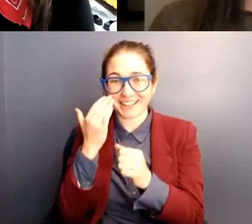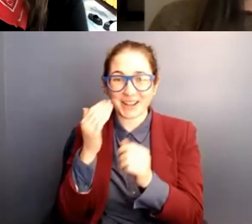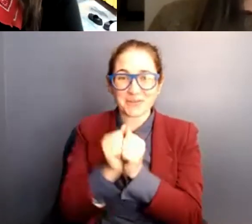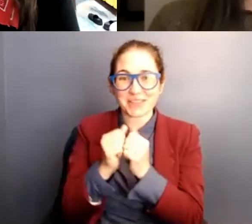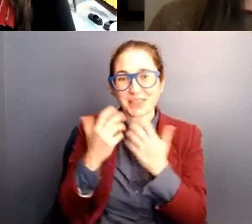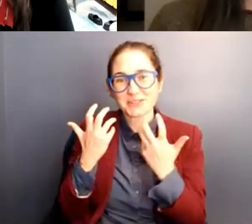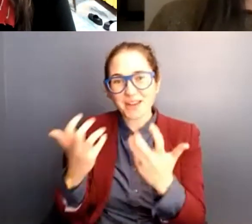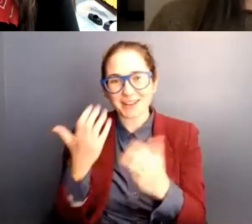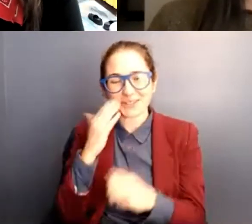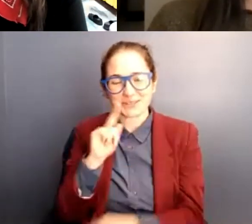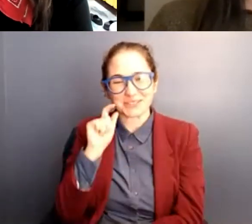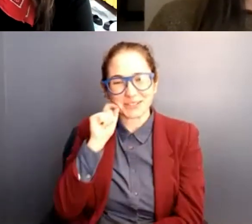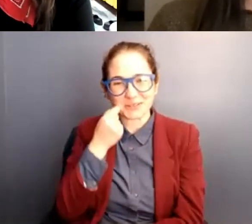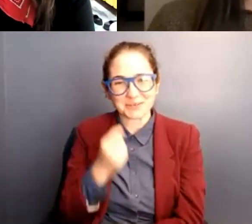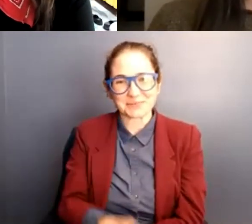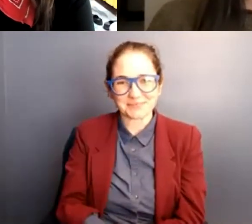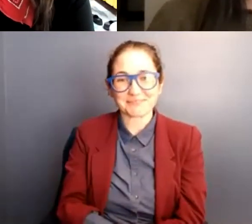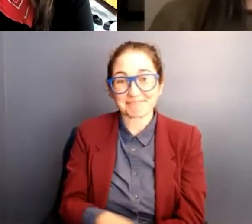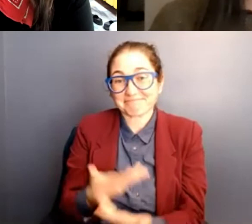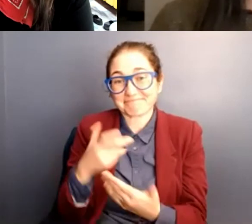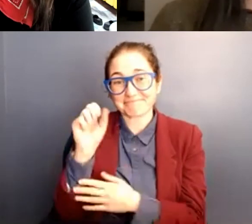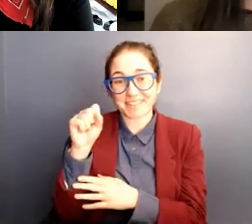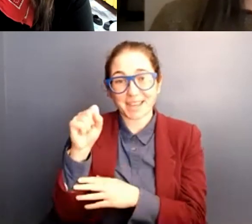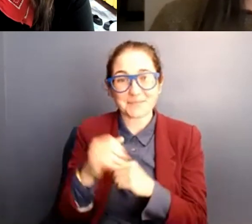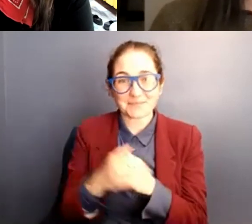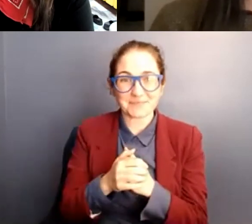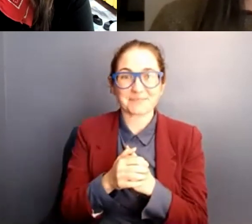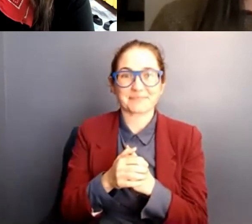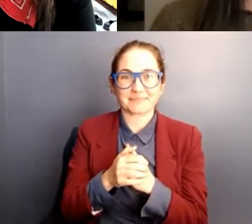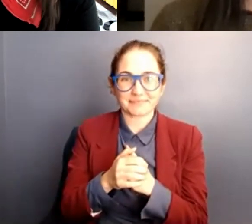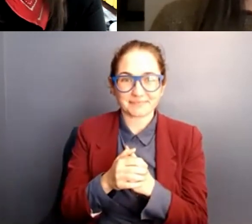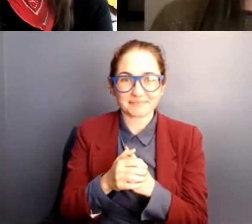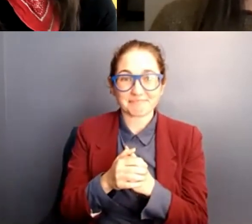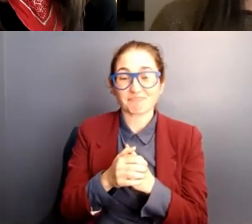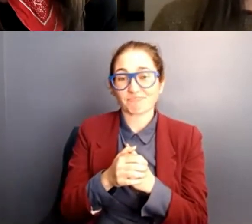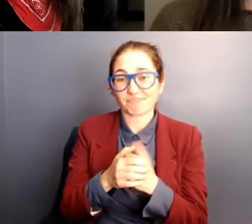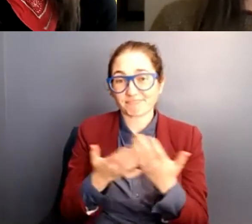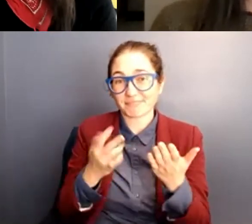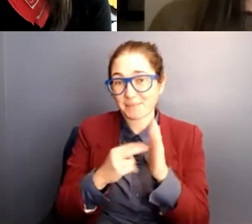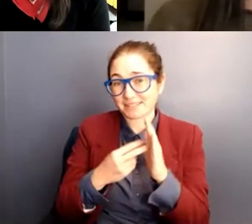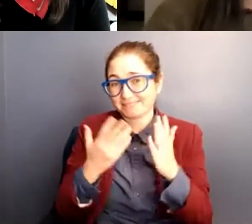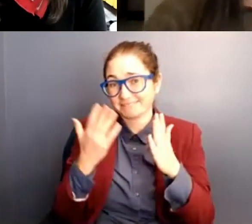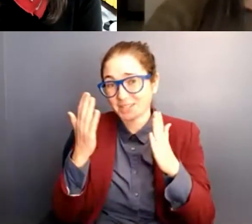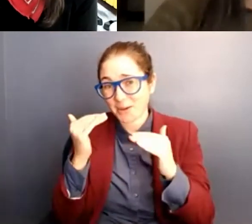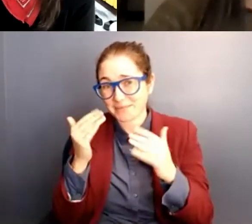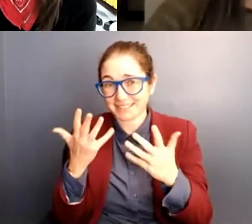really cool. And yeah, so that's...I mean, I hope that's an exciting answer. Because that's all I've got.